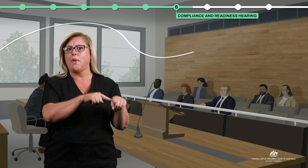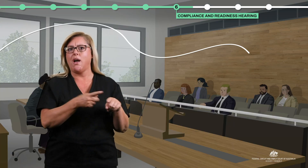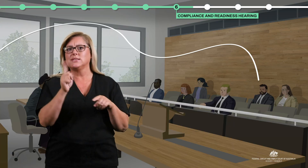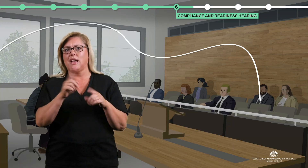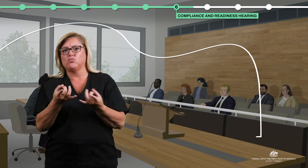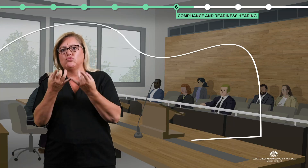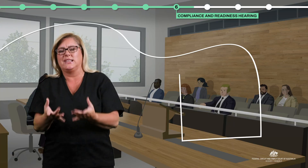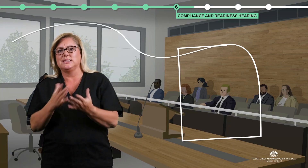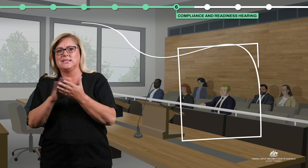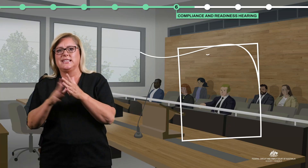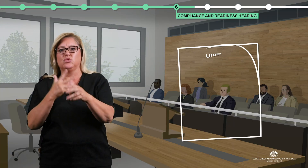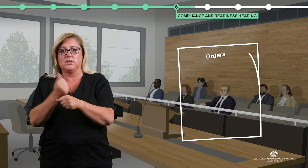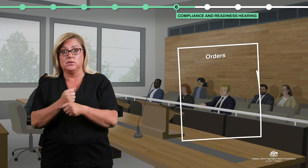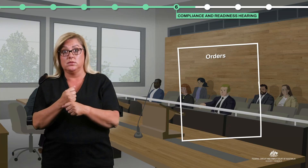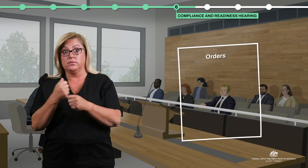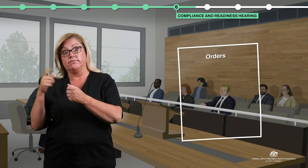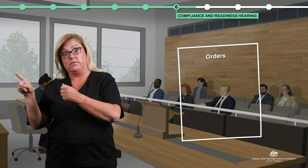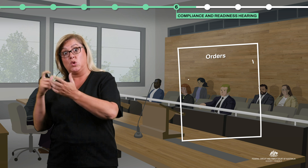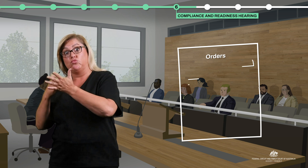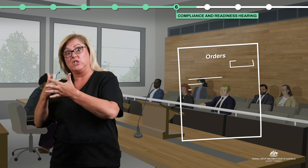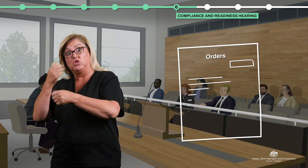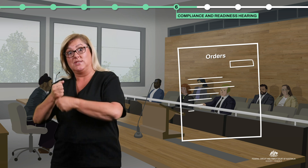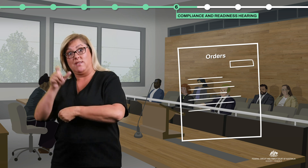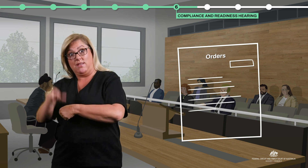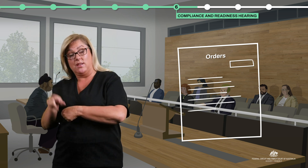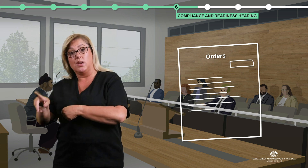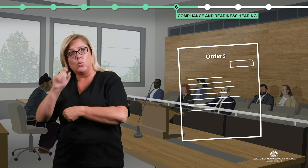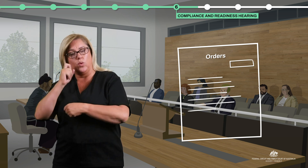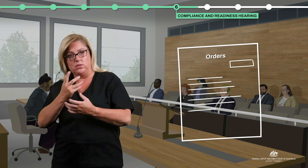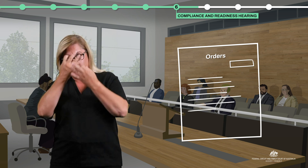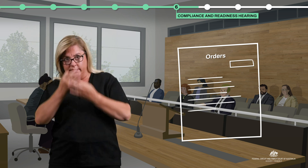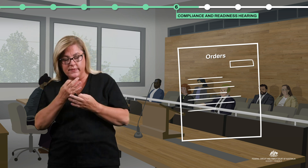A Registrar will make orders about what you are to prepare for this Hearing.